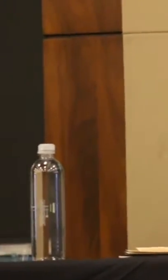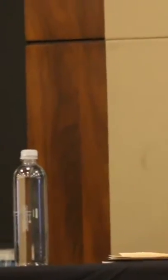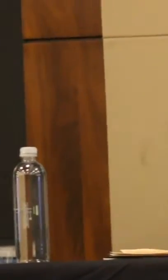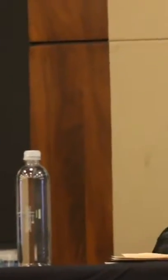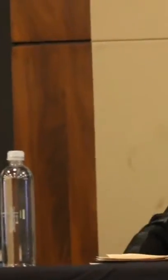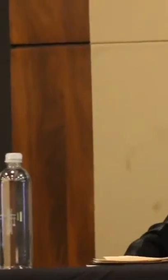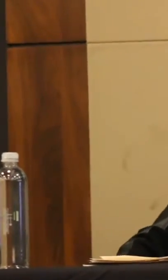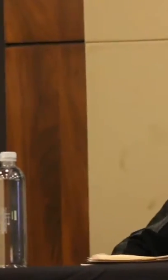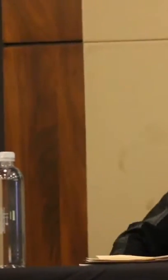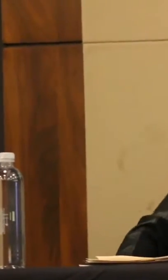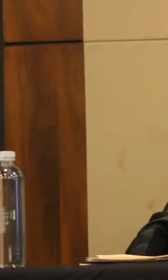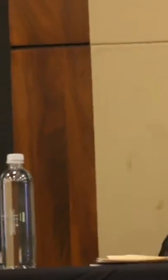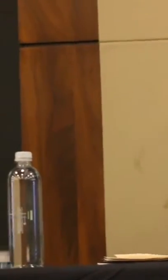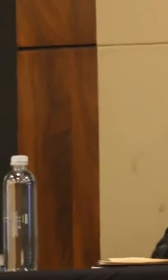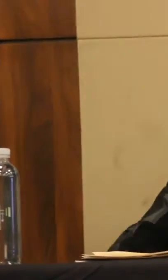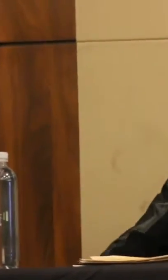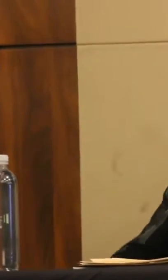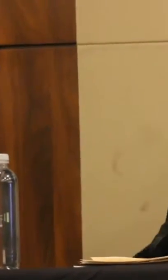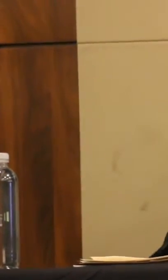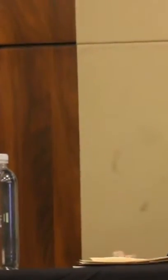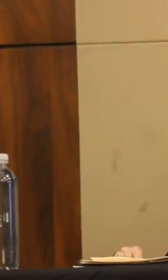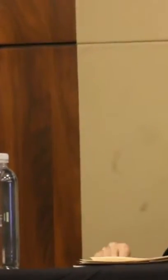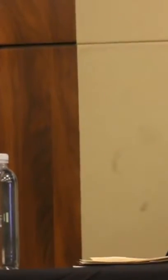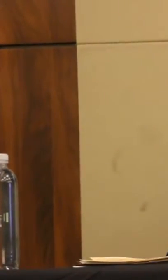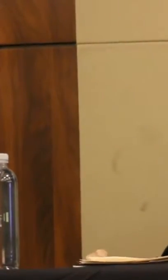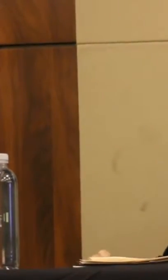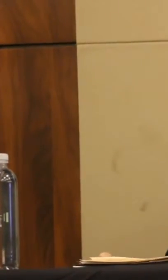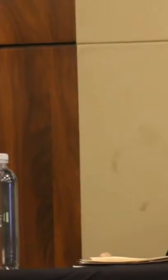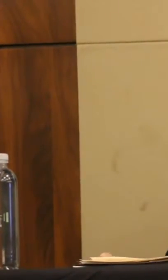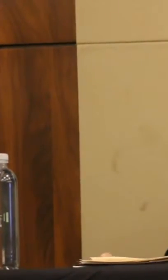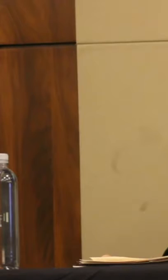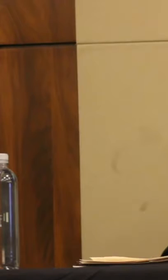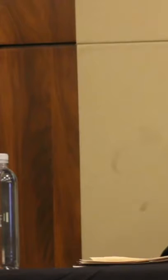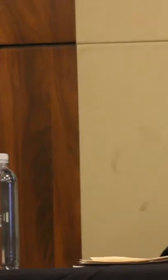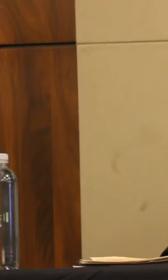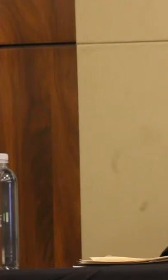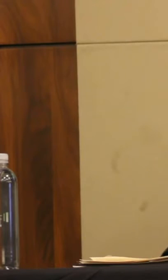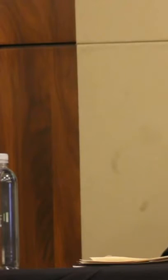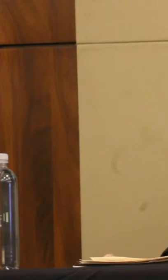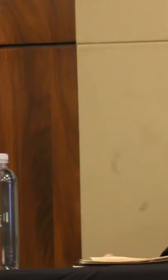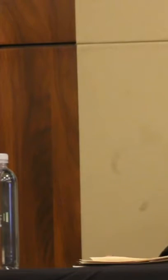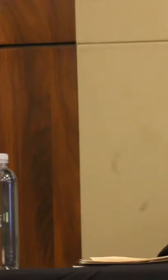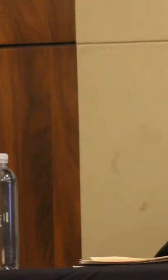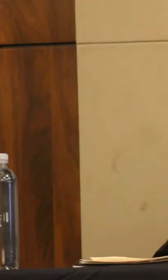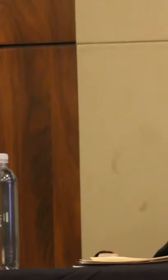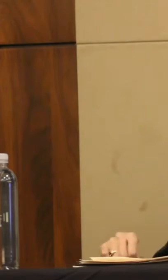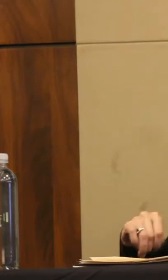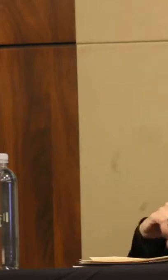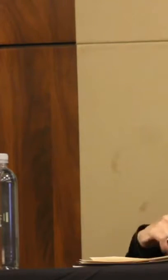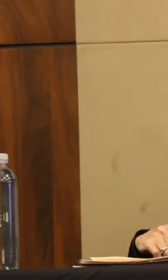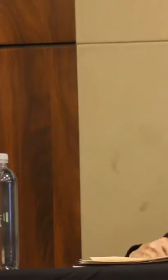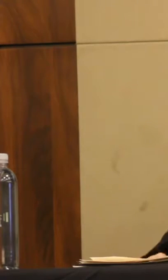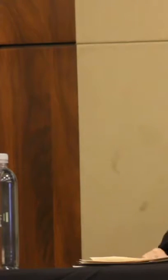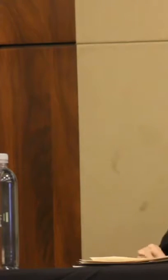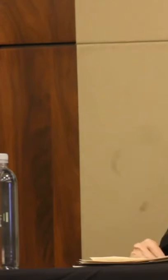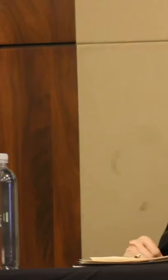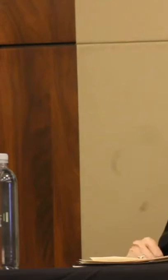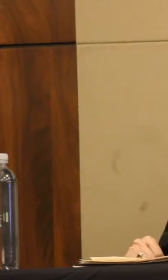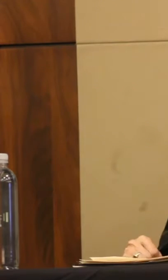She has a long jacket of hard work in the federal government. She used to work at the Department of Education before that she came to the department of